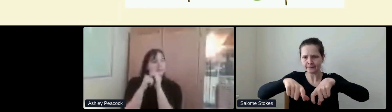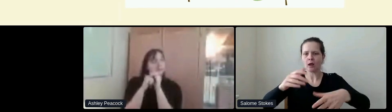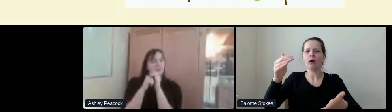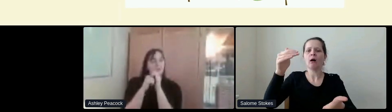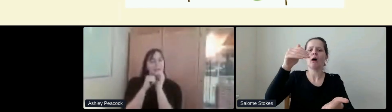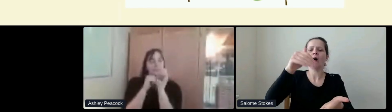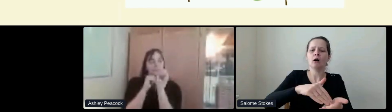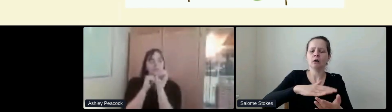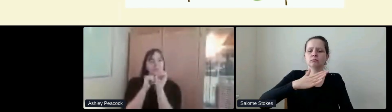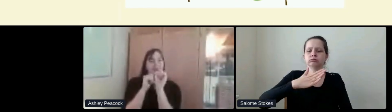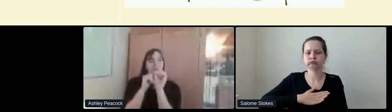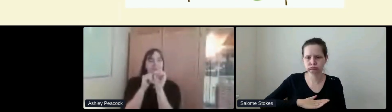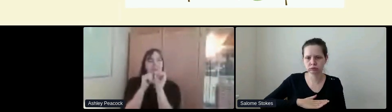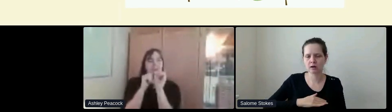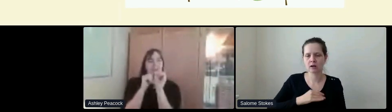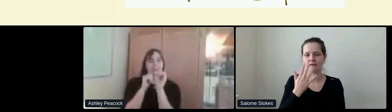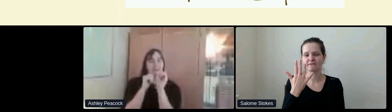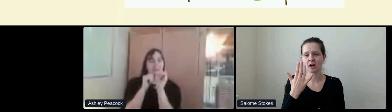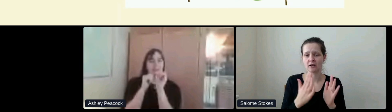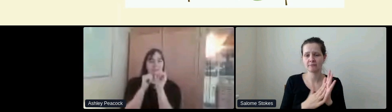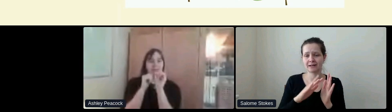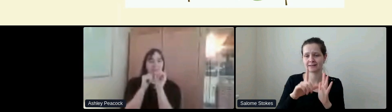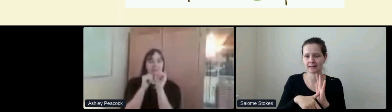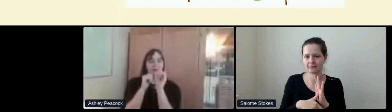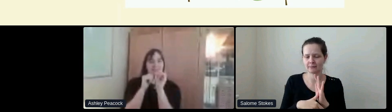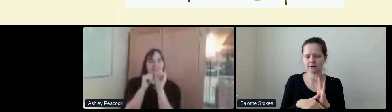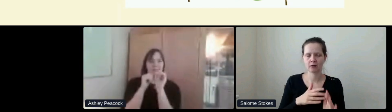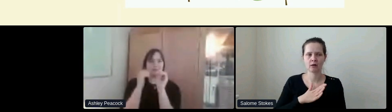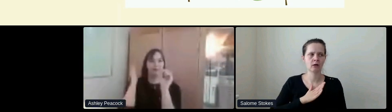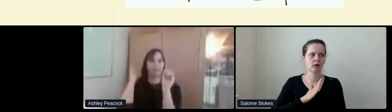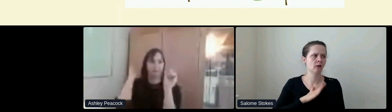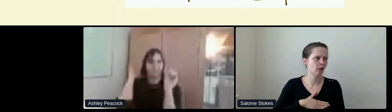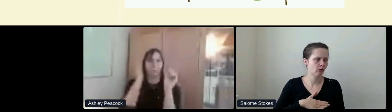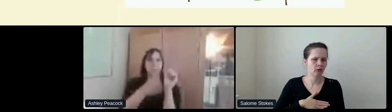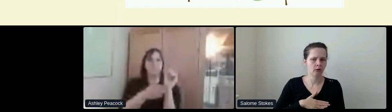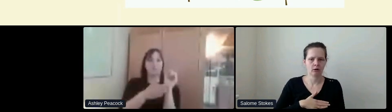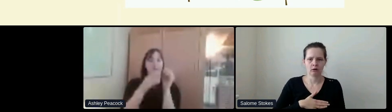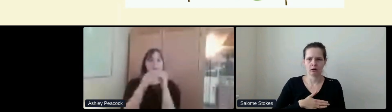was like just five minutes late but I was so kind of proud of myself that having bolted to school